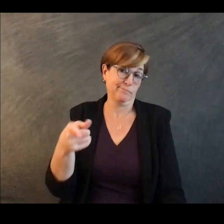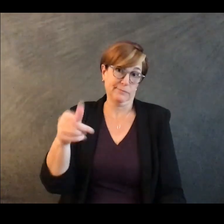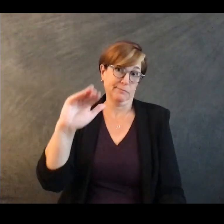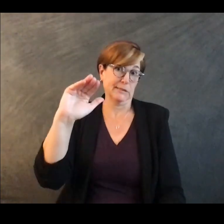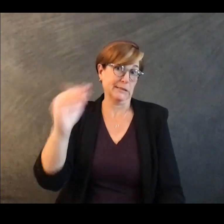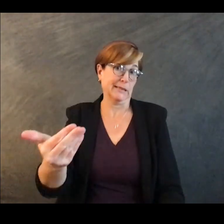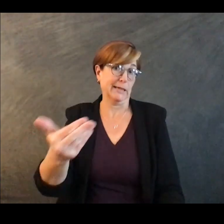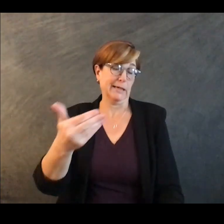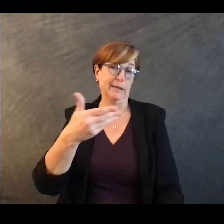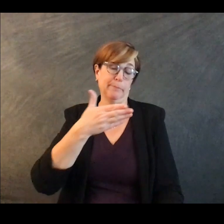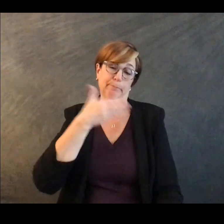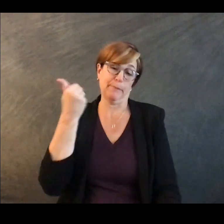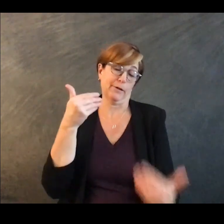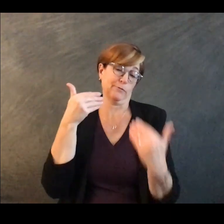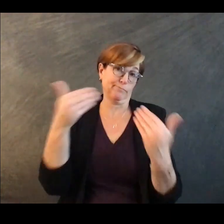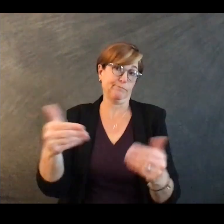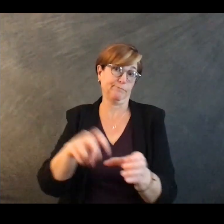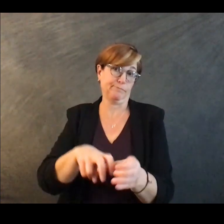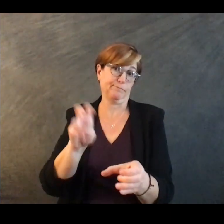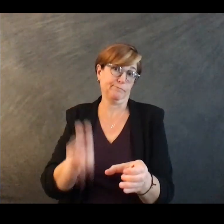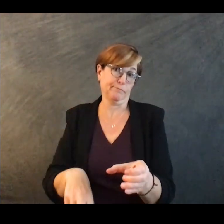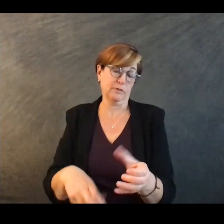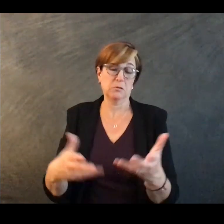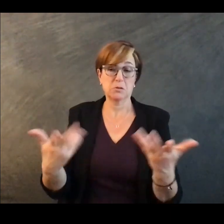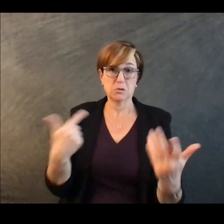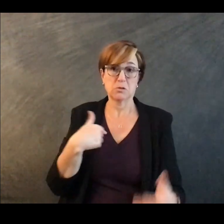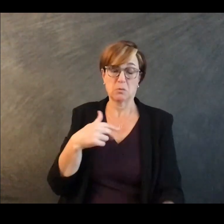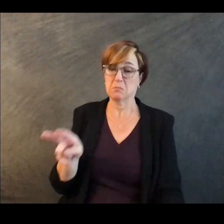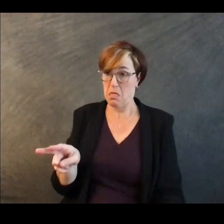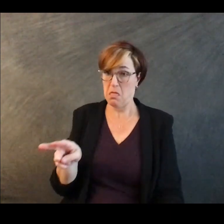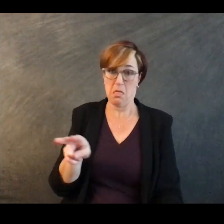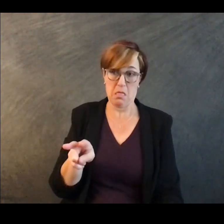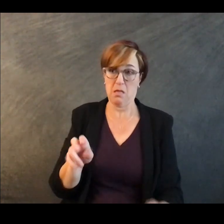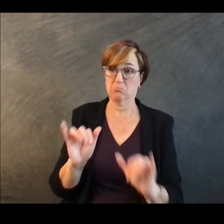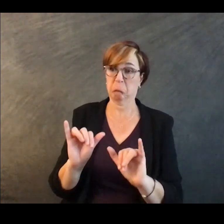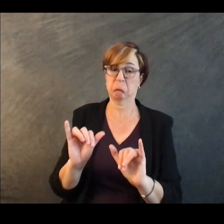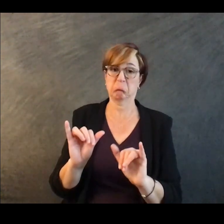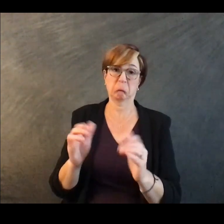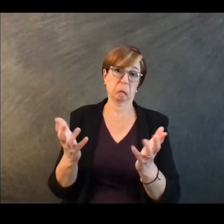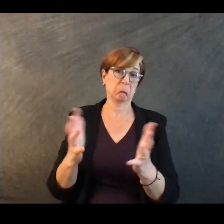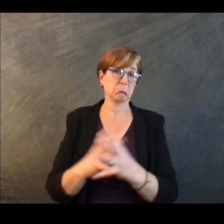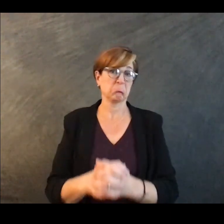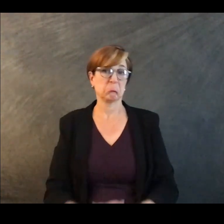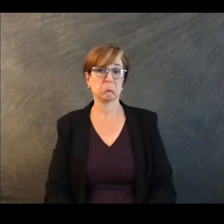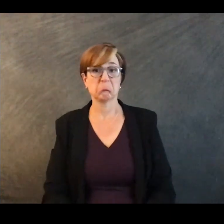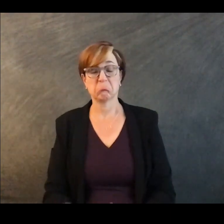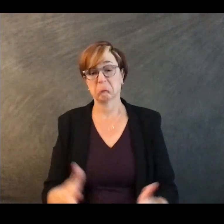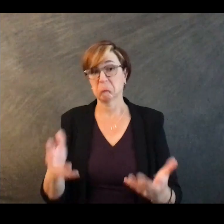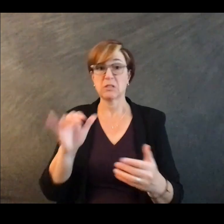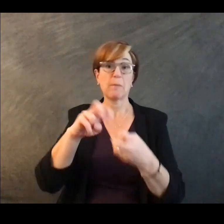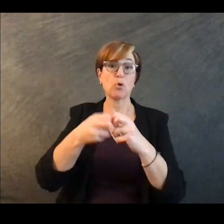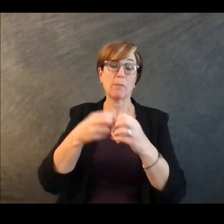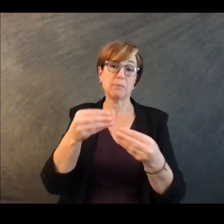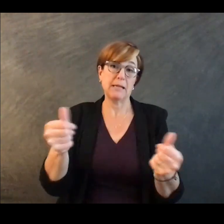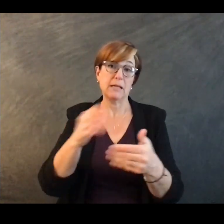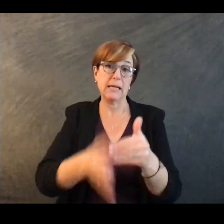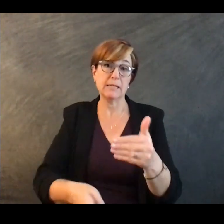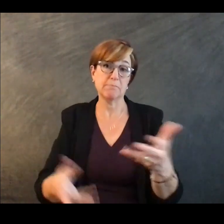for the country so I you know I think it's it will end it quickly on the